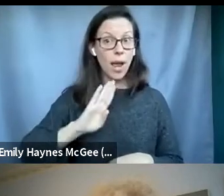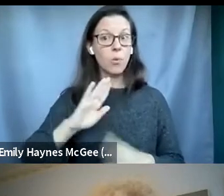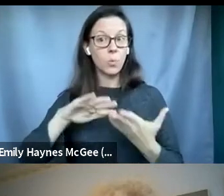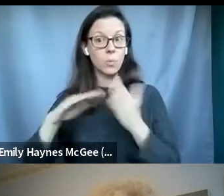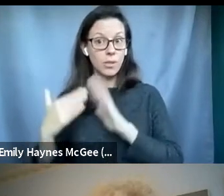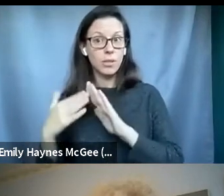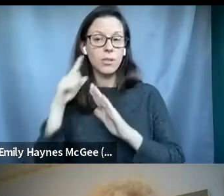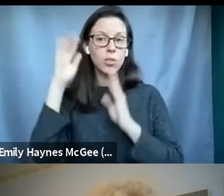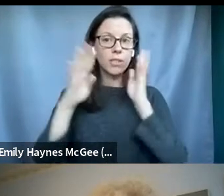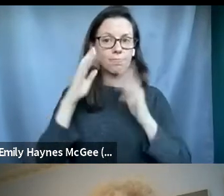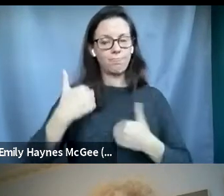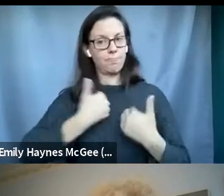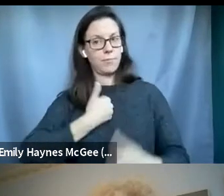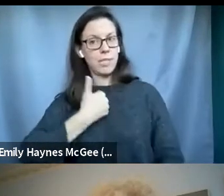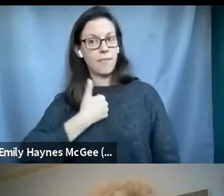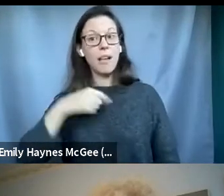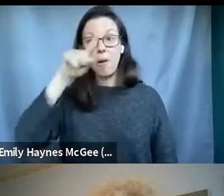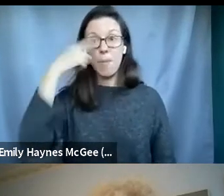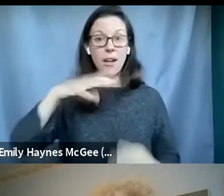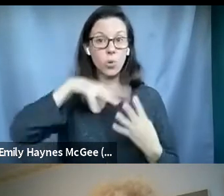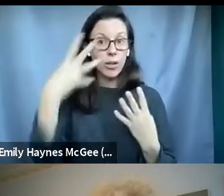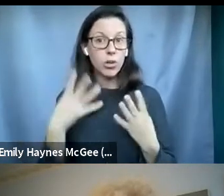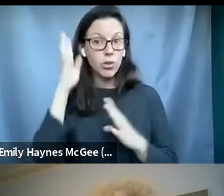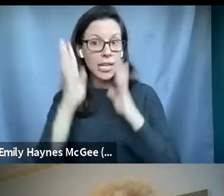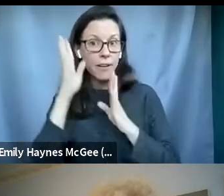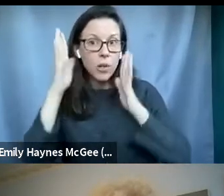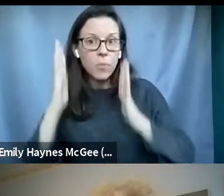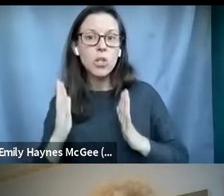So I myself, as a Black queer creative, you know, in all of the folks that I knew, you